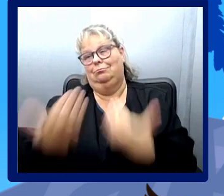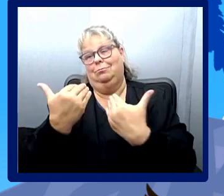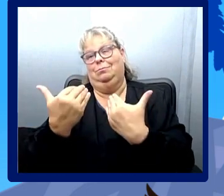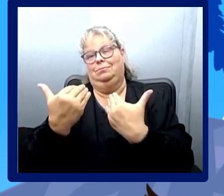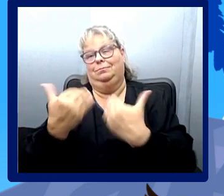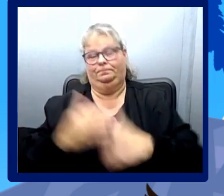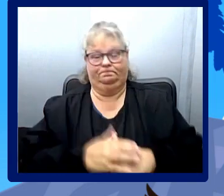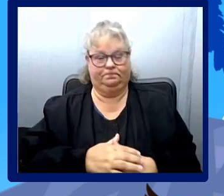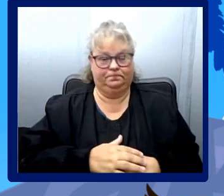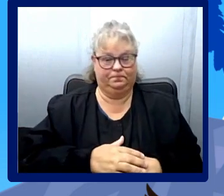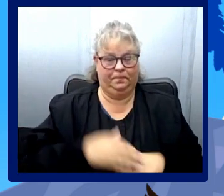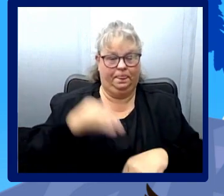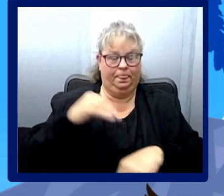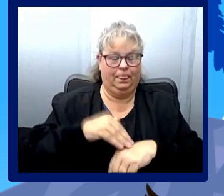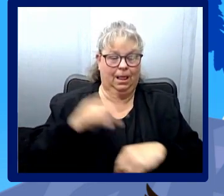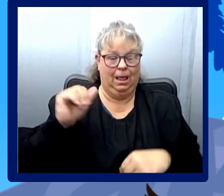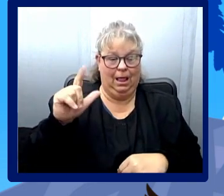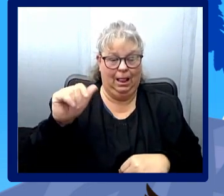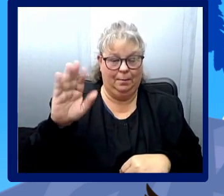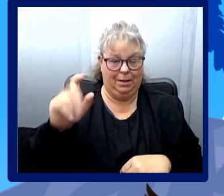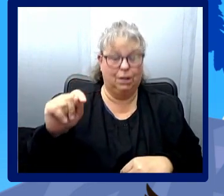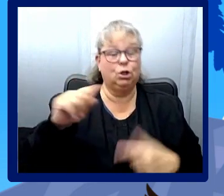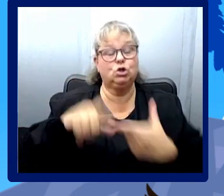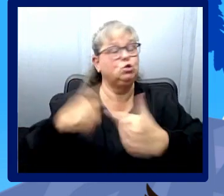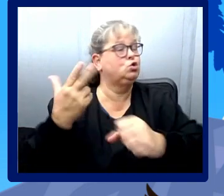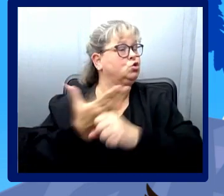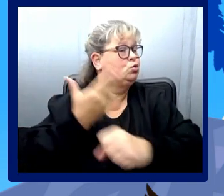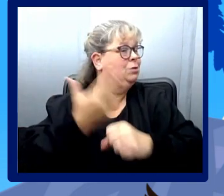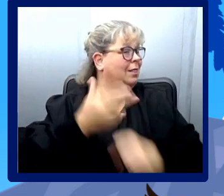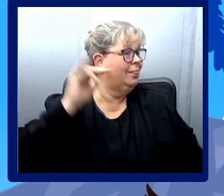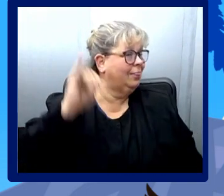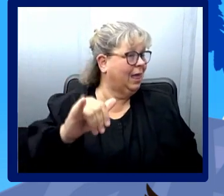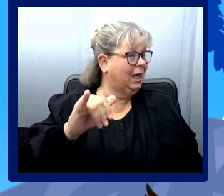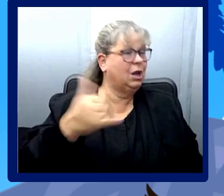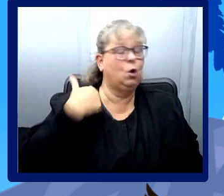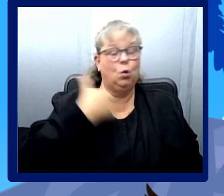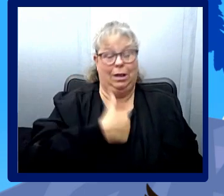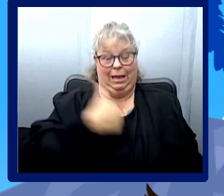To do that, we created custom content types declaratively,